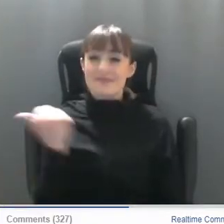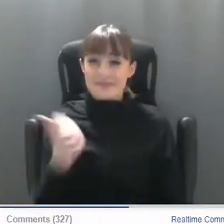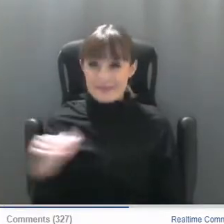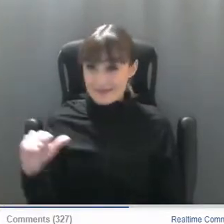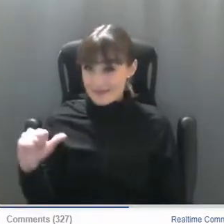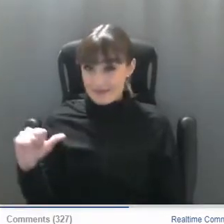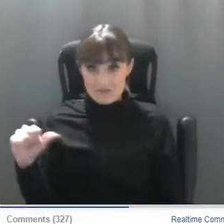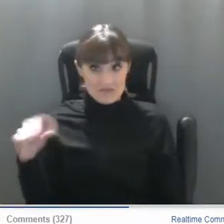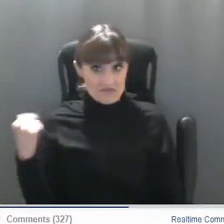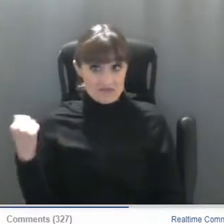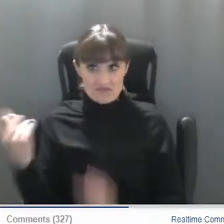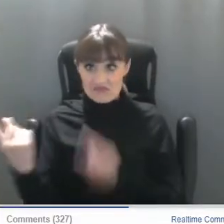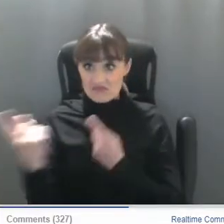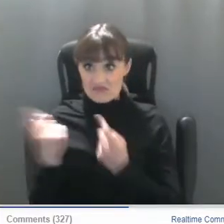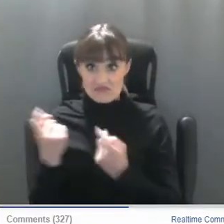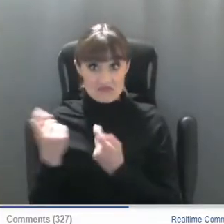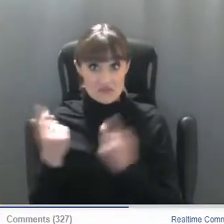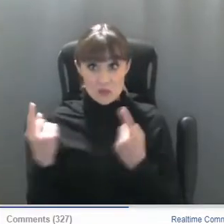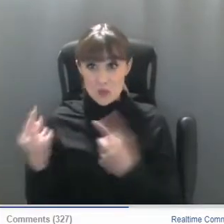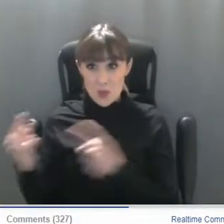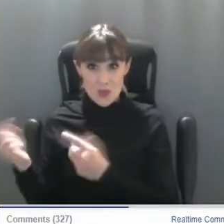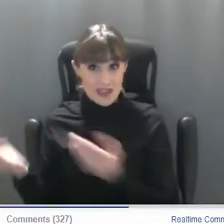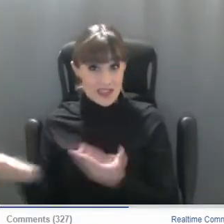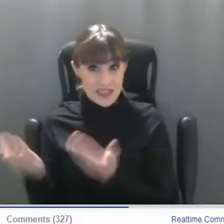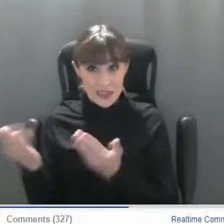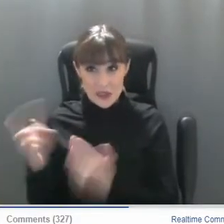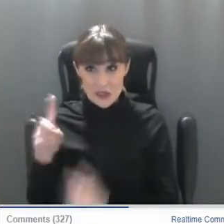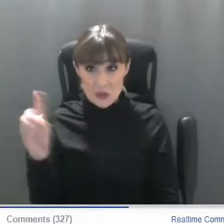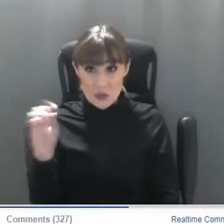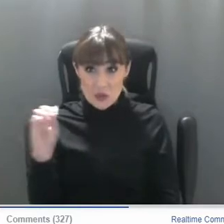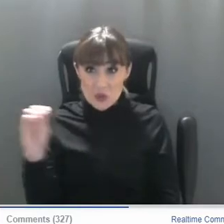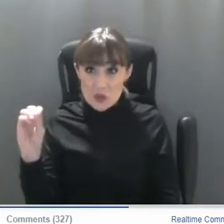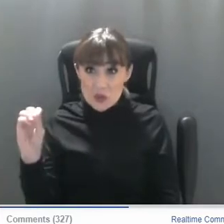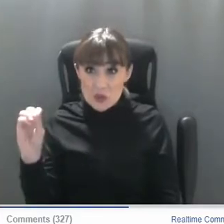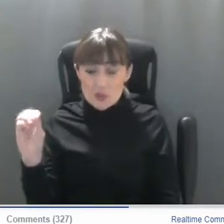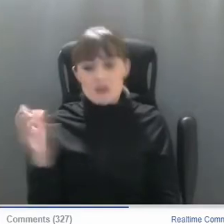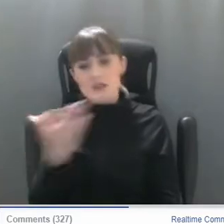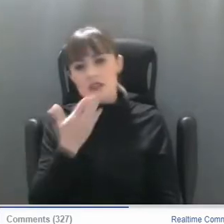might be just kind of a good way- guys thank you so much for your donations. And